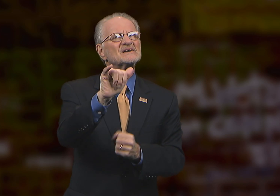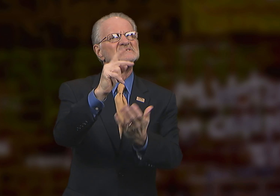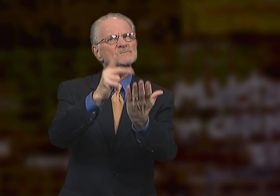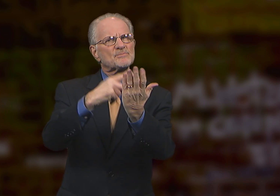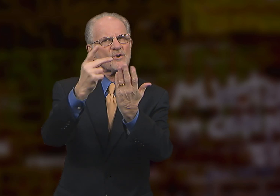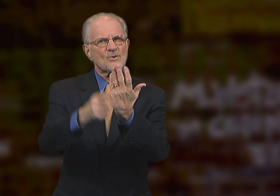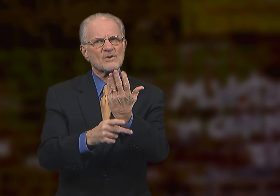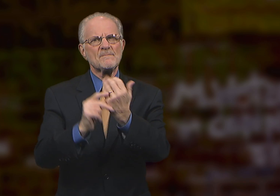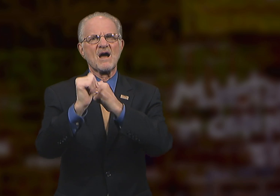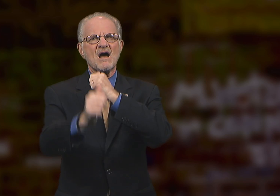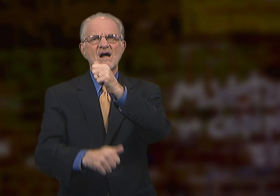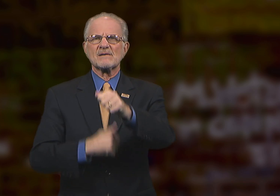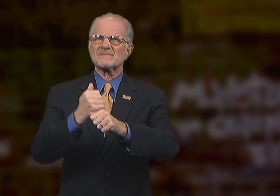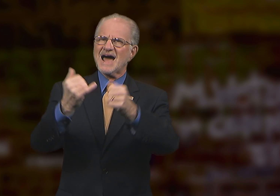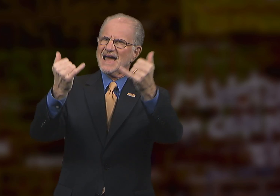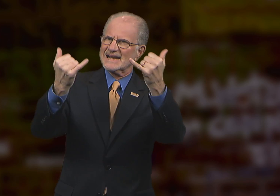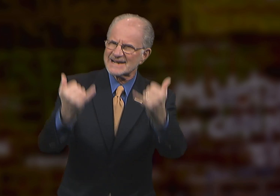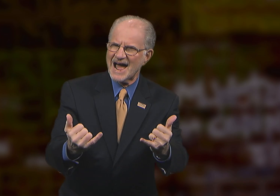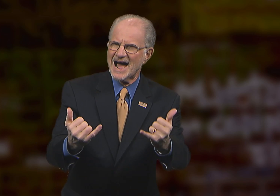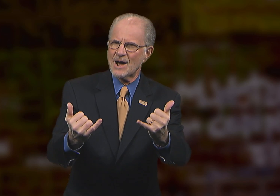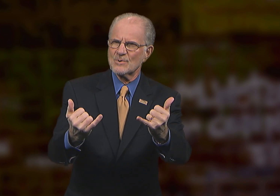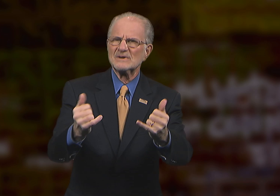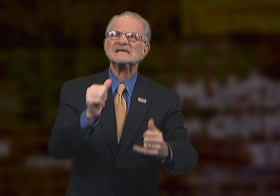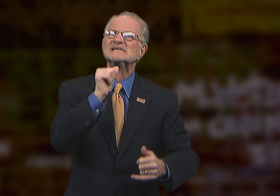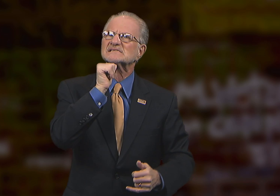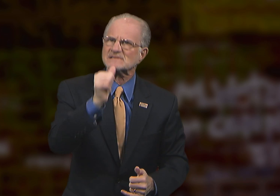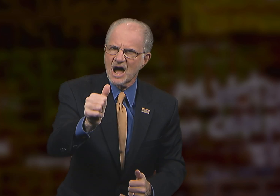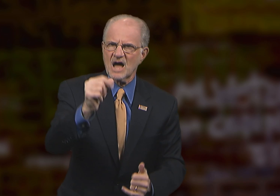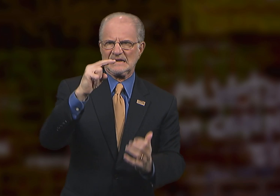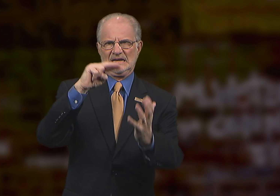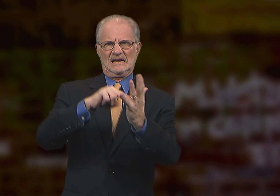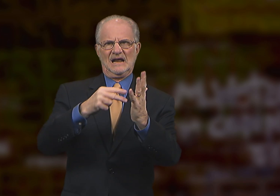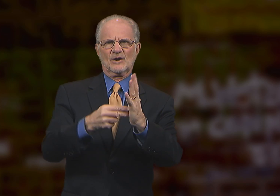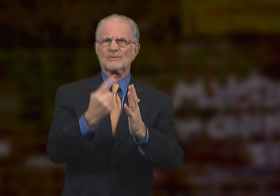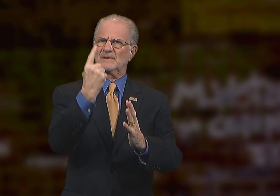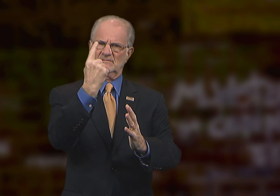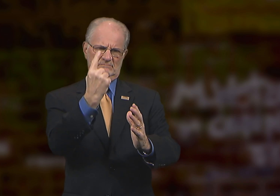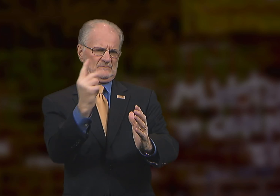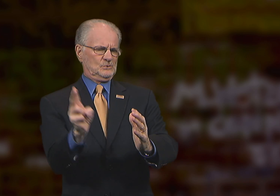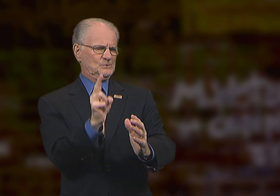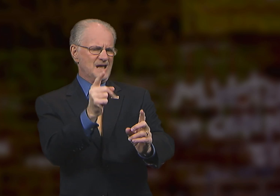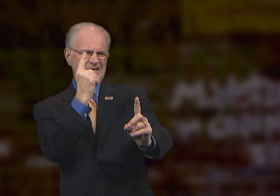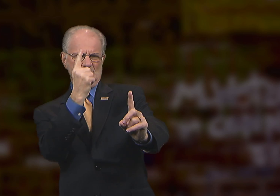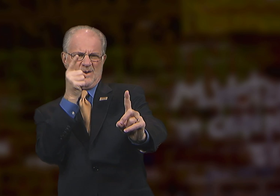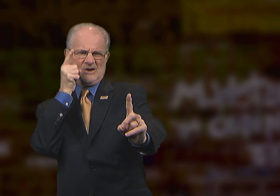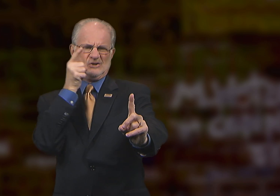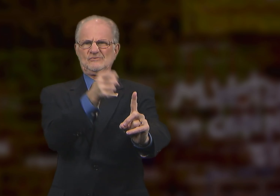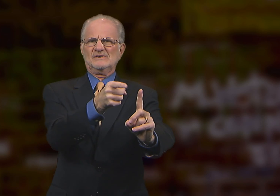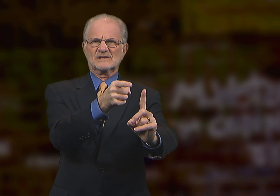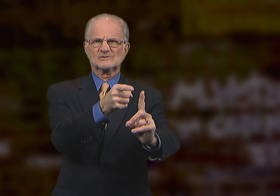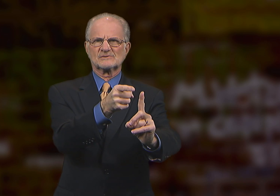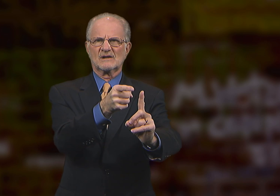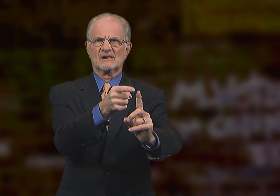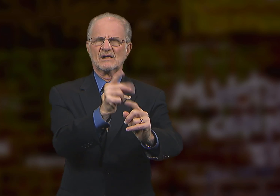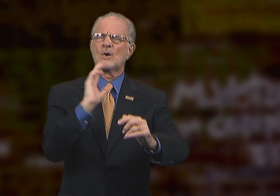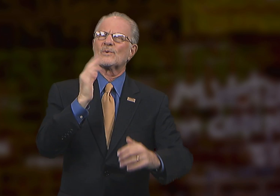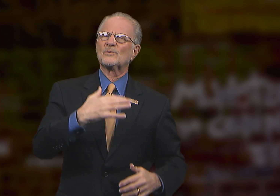This program, Alumni NOW, is not intended as one directional.